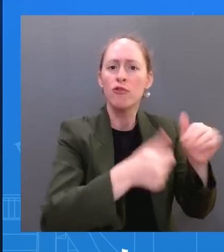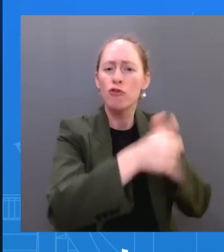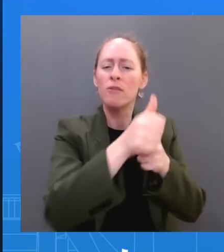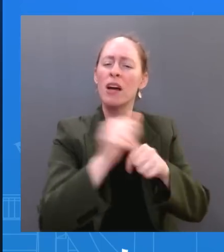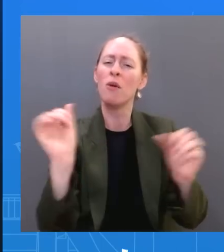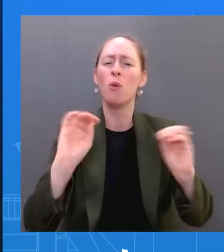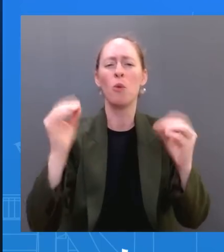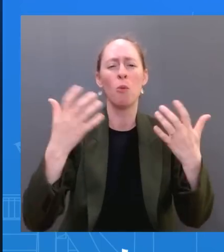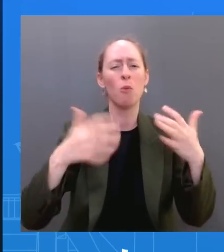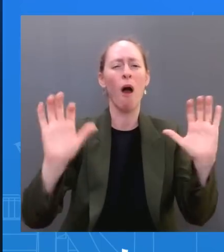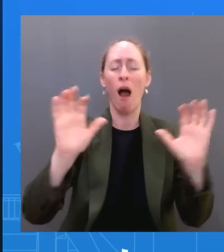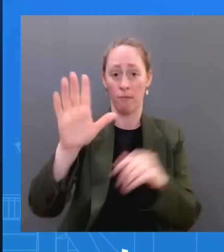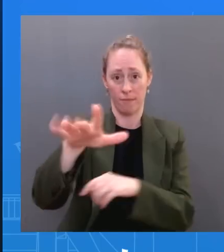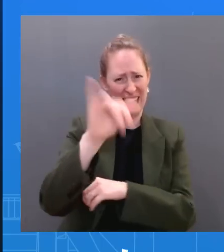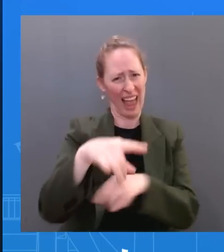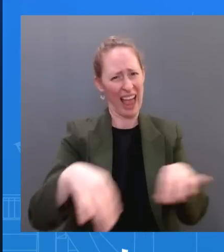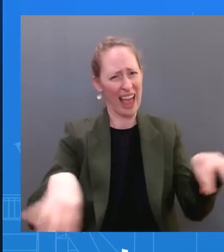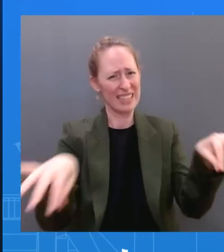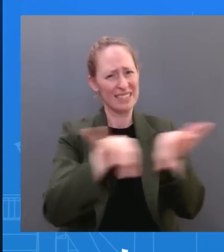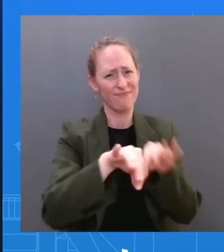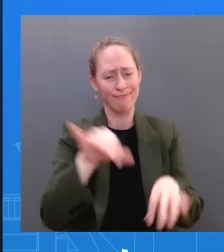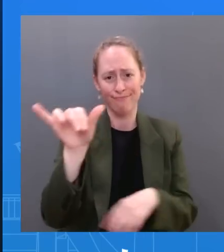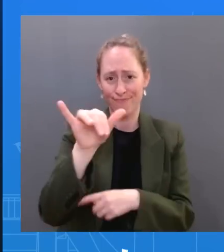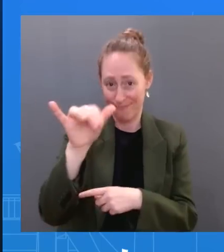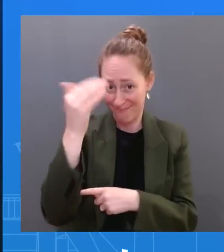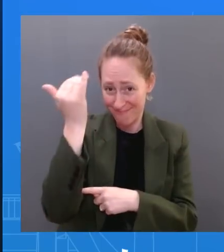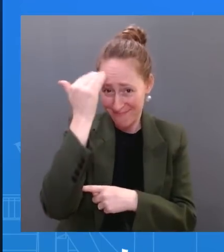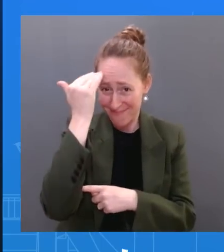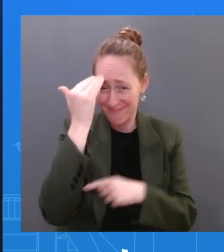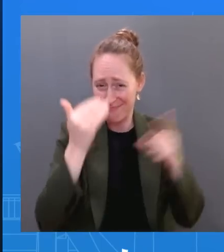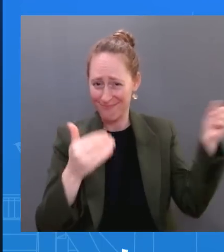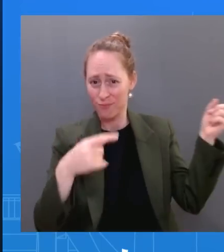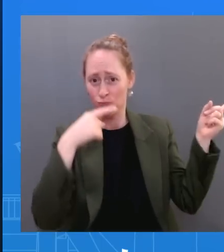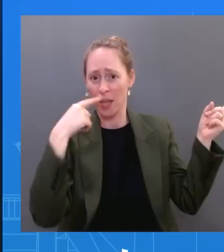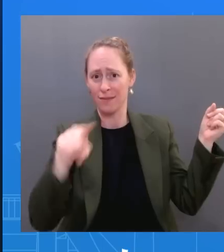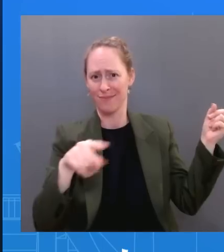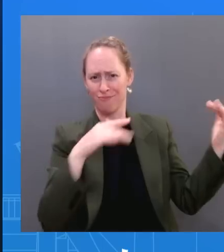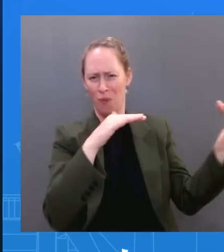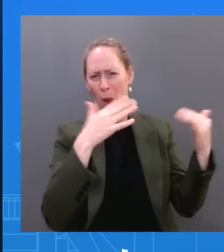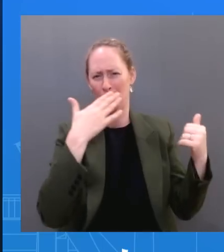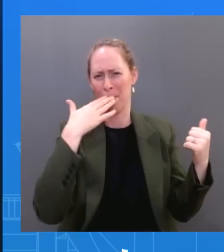a region where no foreign power can dominate or gain strategic advantage over the United States,